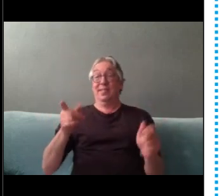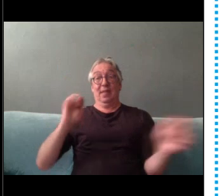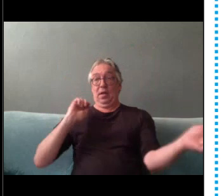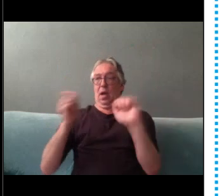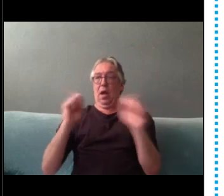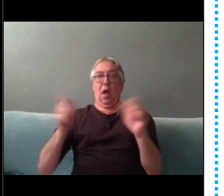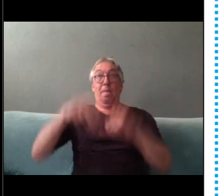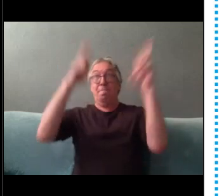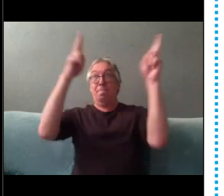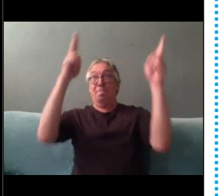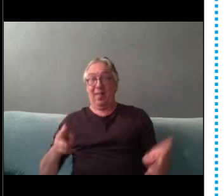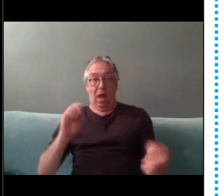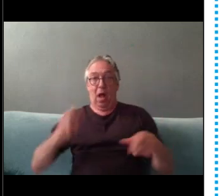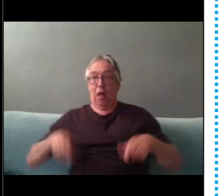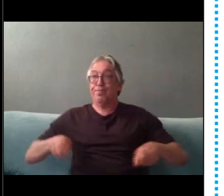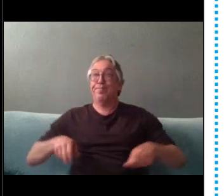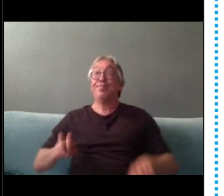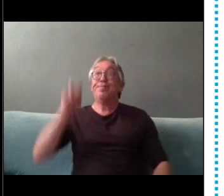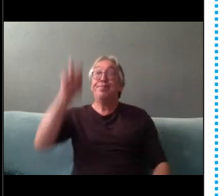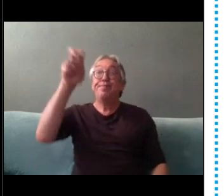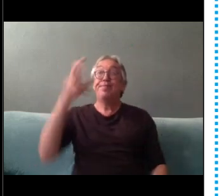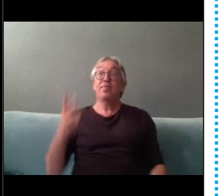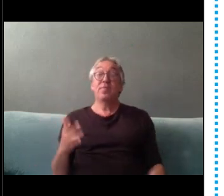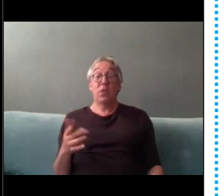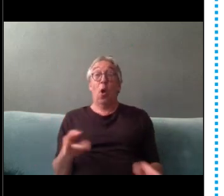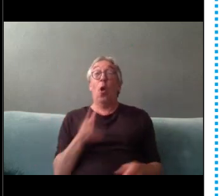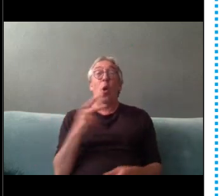Or is in the domain of the Member States or service providers?